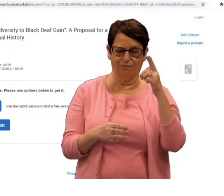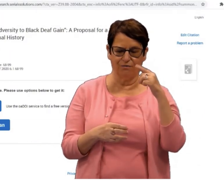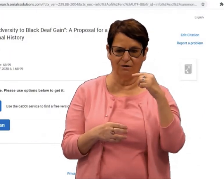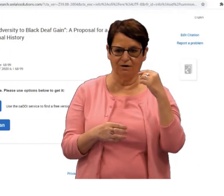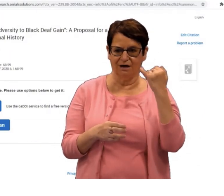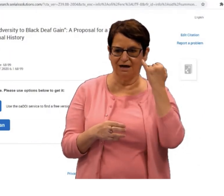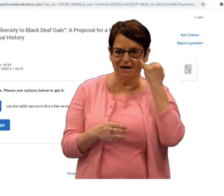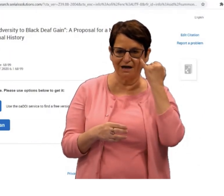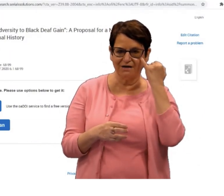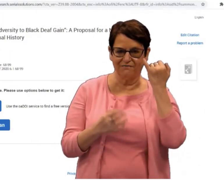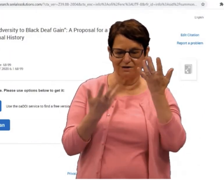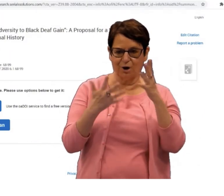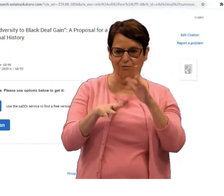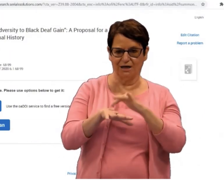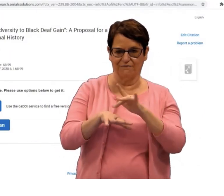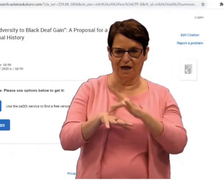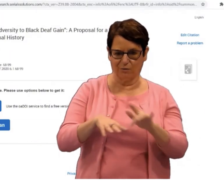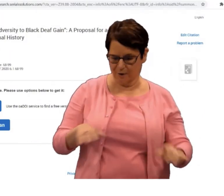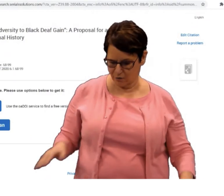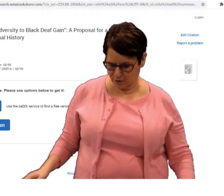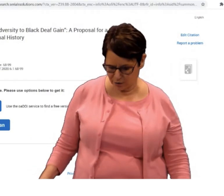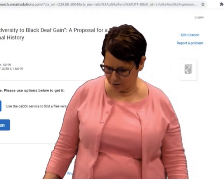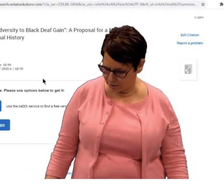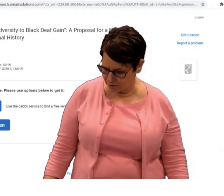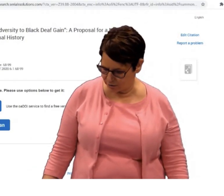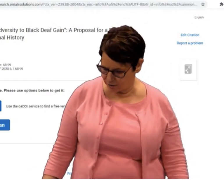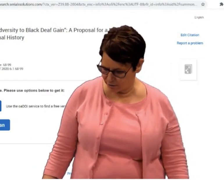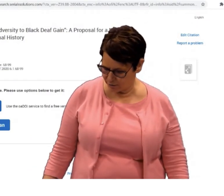It doesn't make sense to use ILL if it's already available.